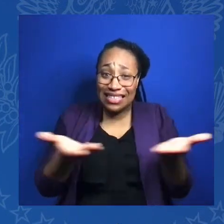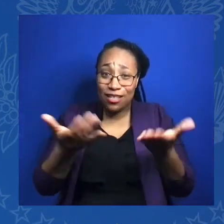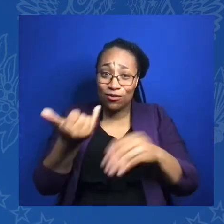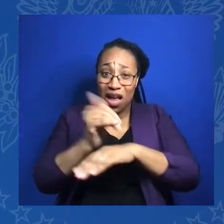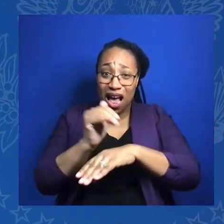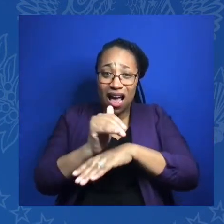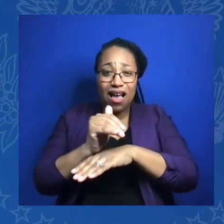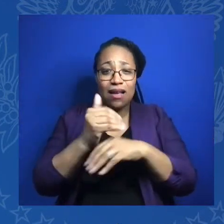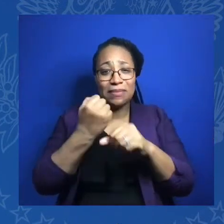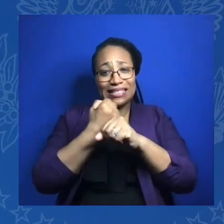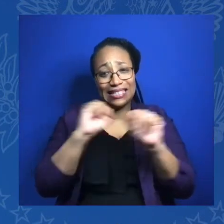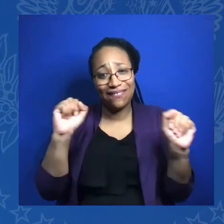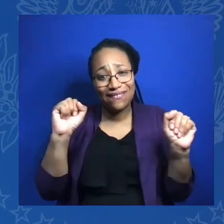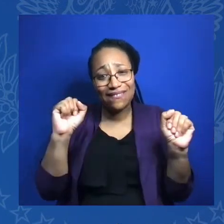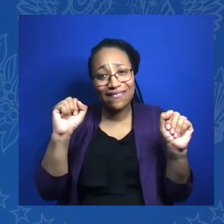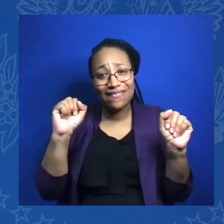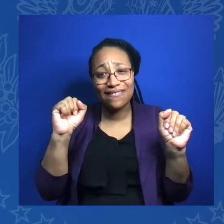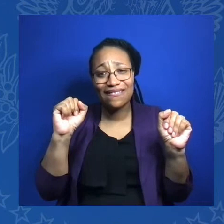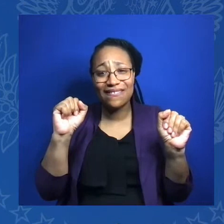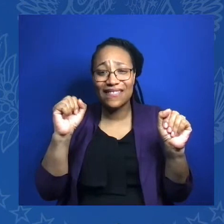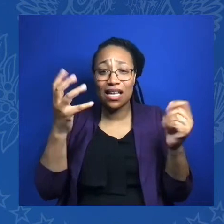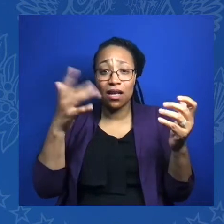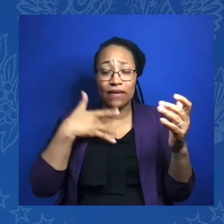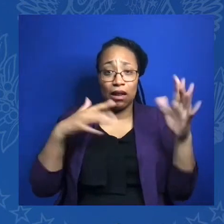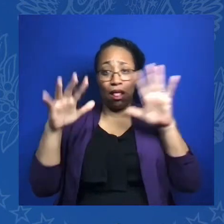it's either you're drunk or Marjorie Taylor Greene.